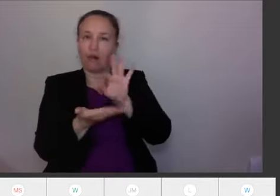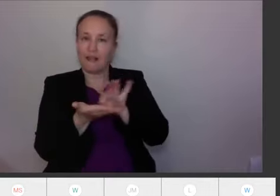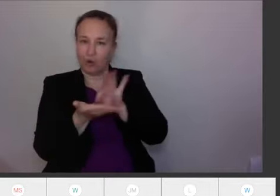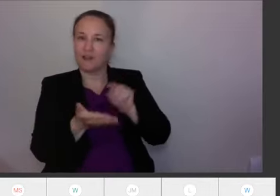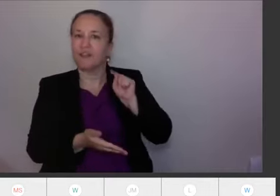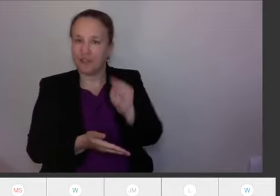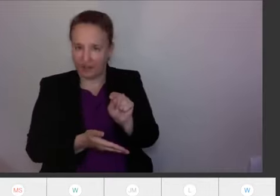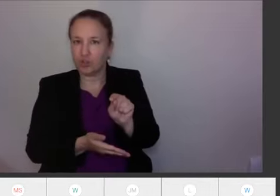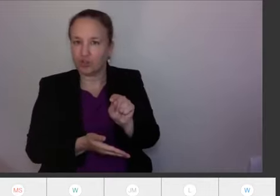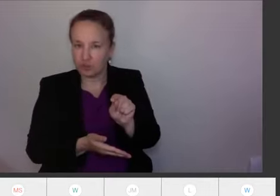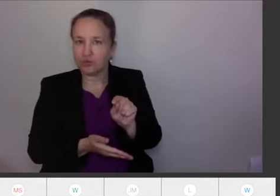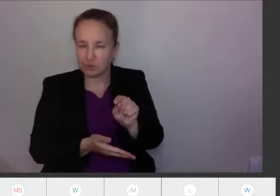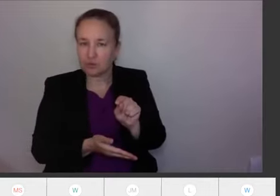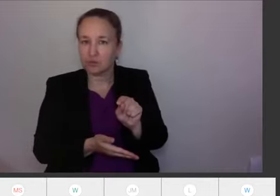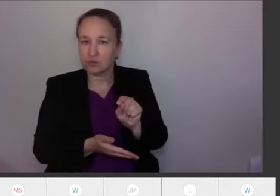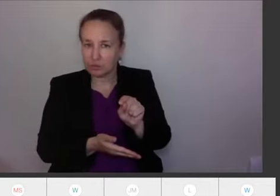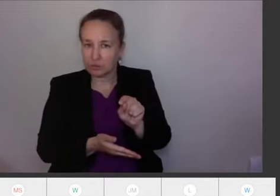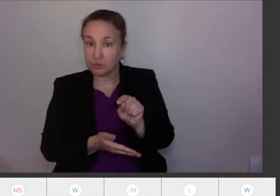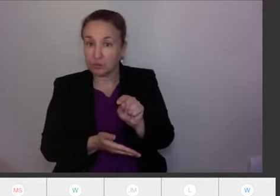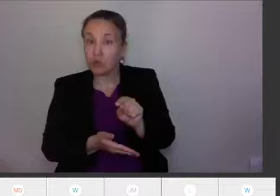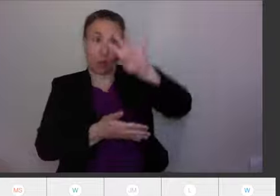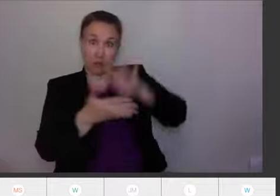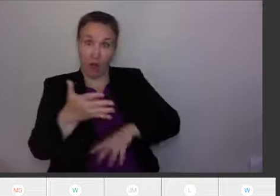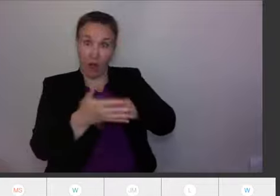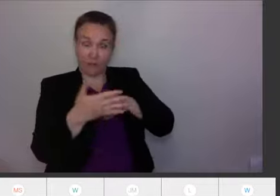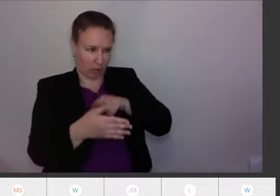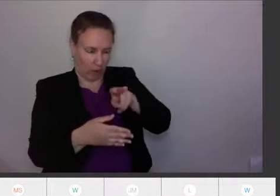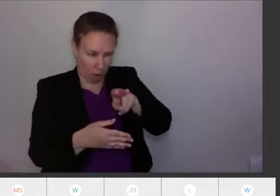so you can look at that graph and get a sense of exactly how many people